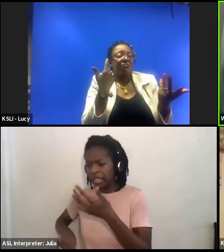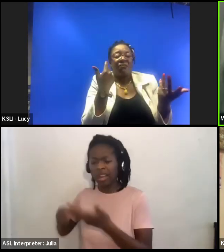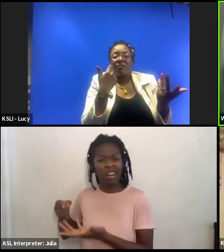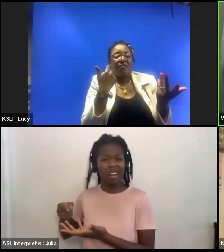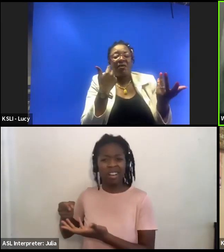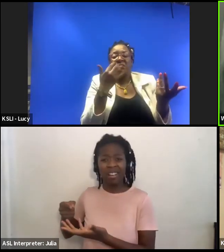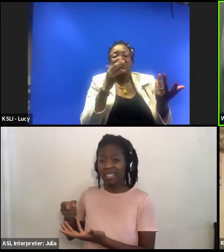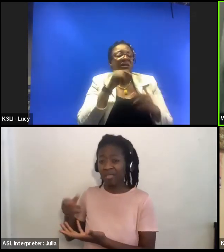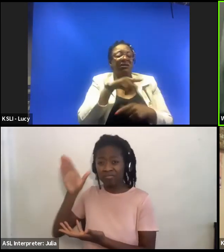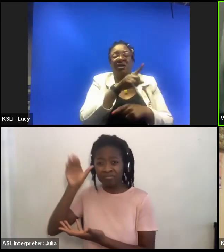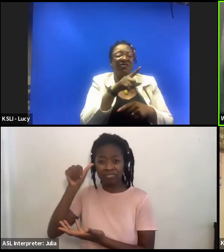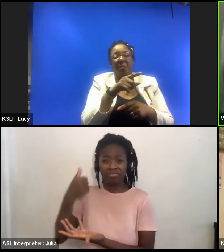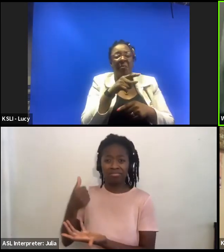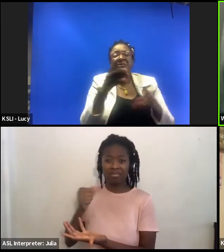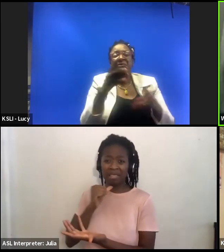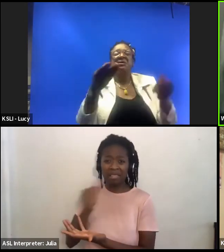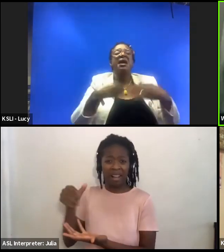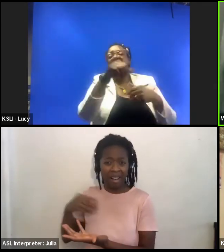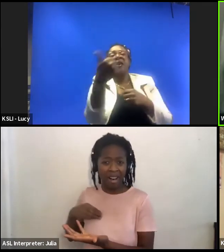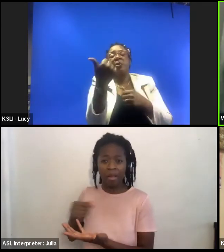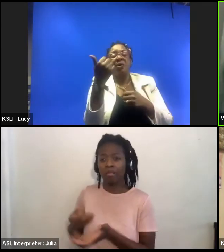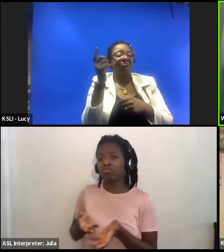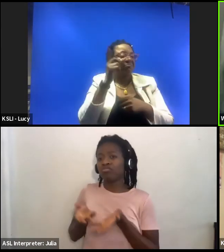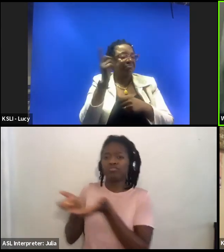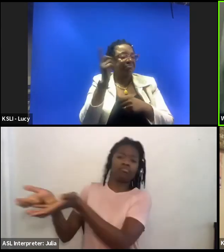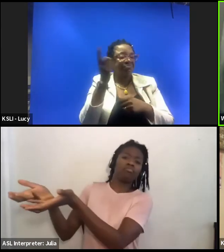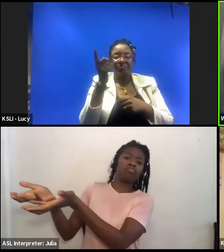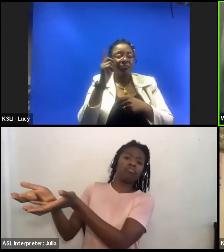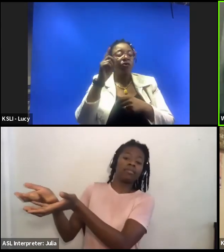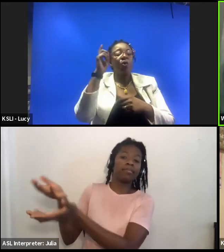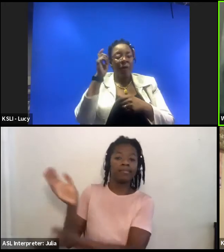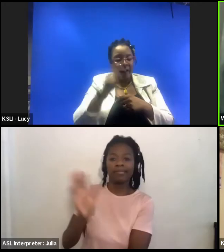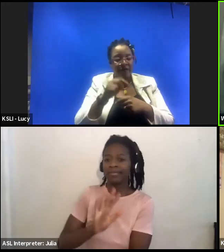Give me another one." You have to mold this child as they come